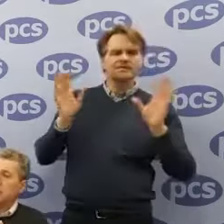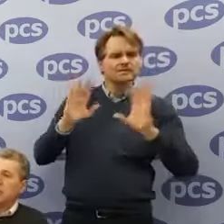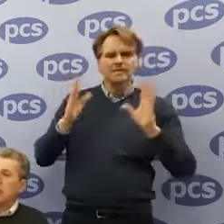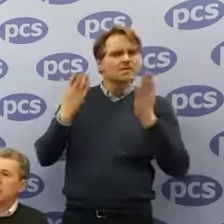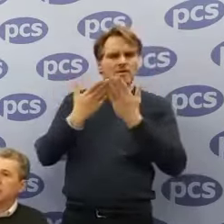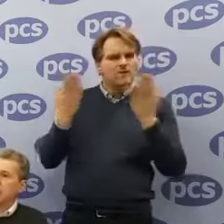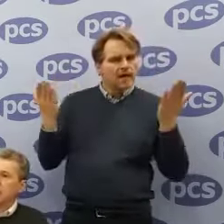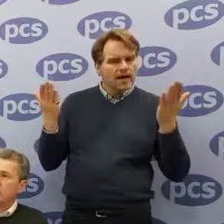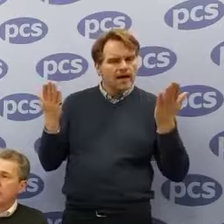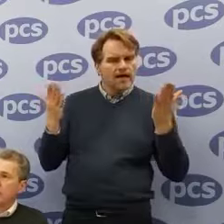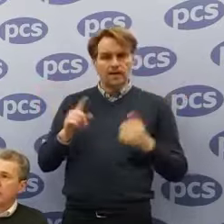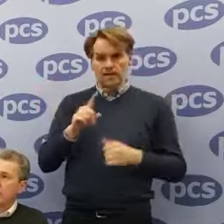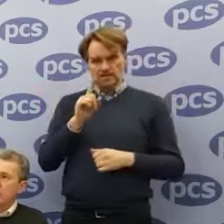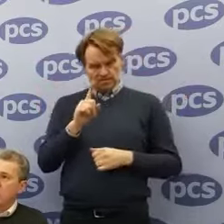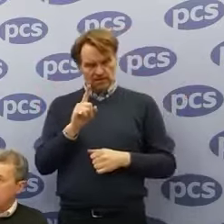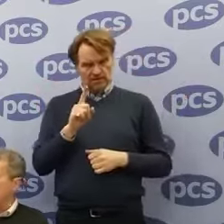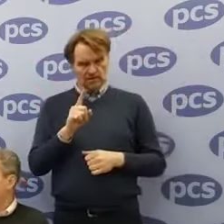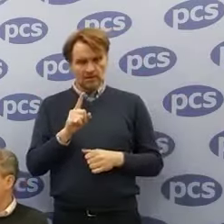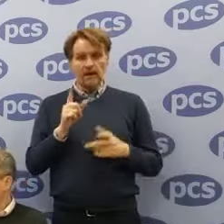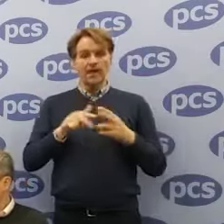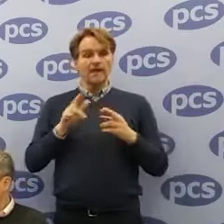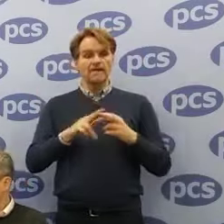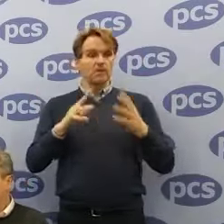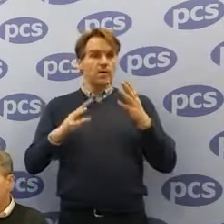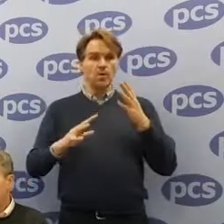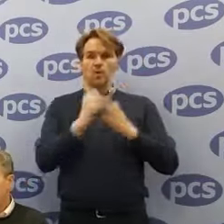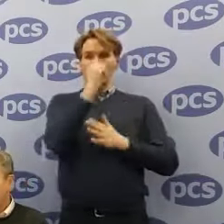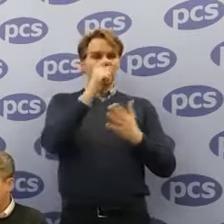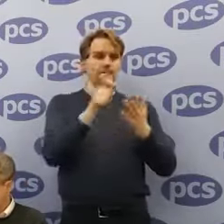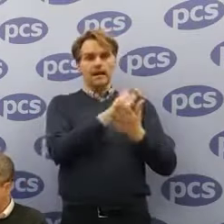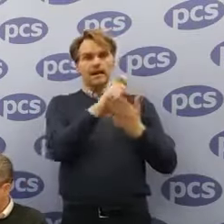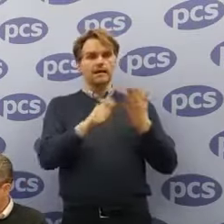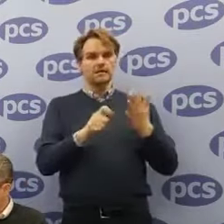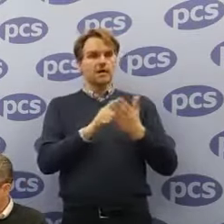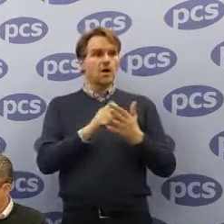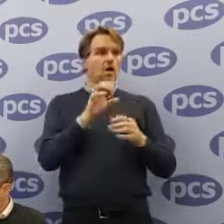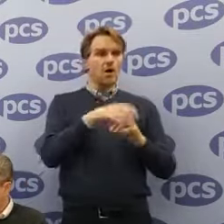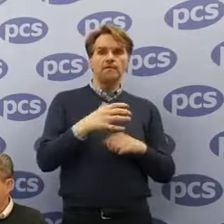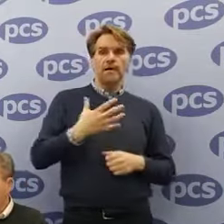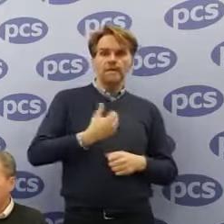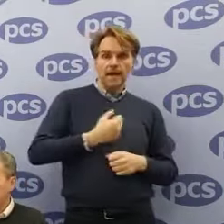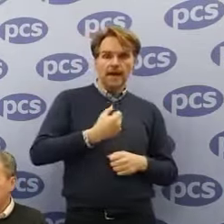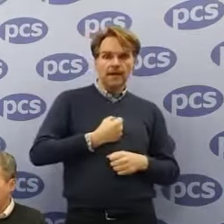observation that if we win a ballot on pay and we win a pay rise, it puts us in a